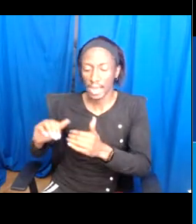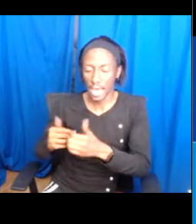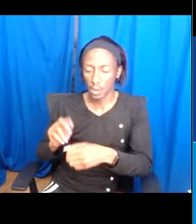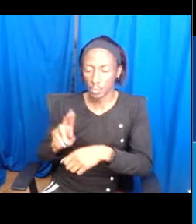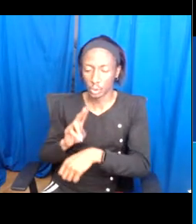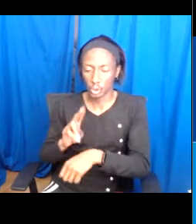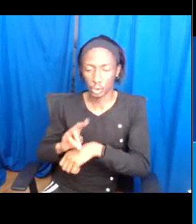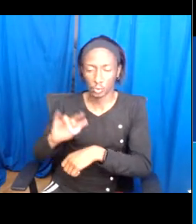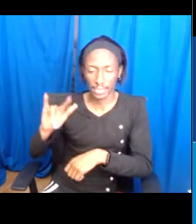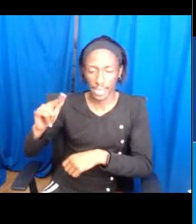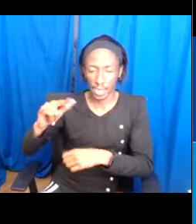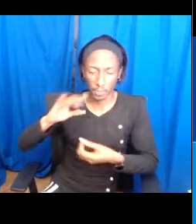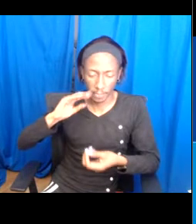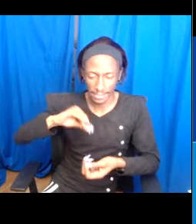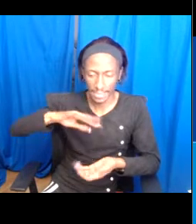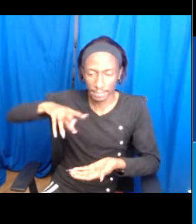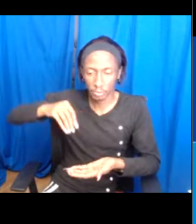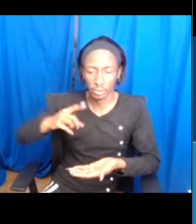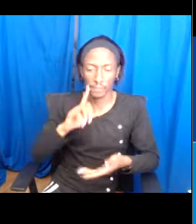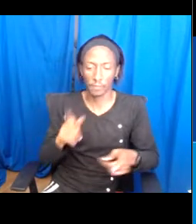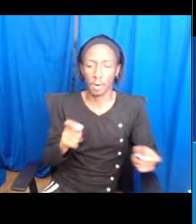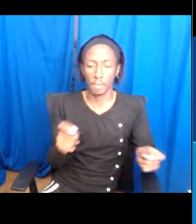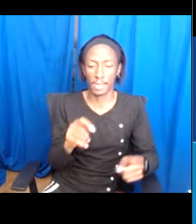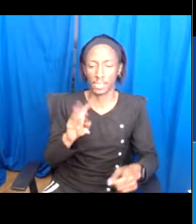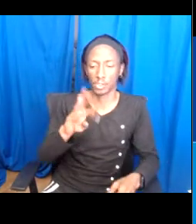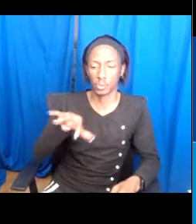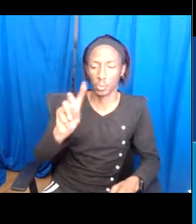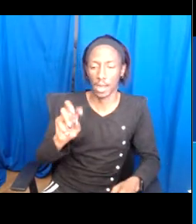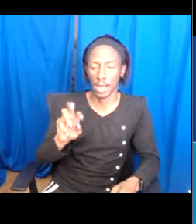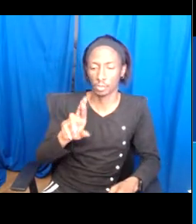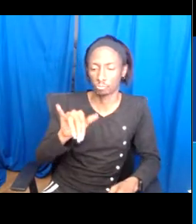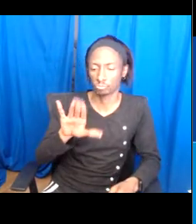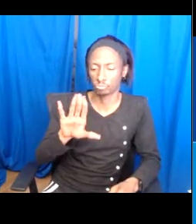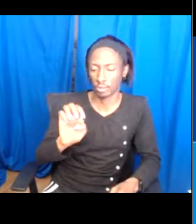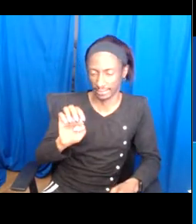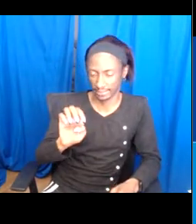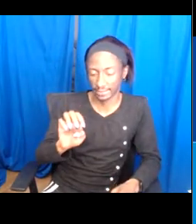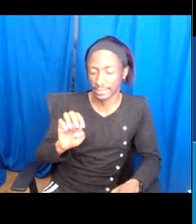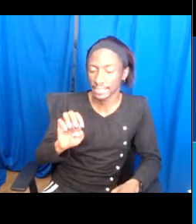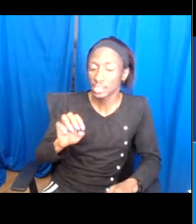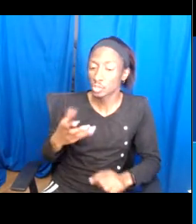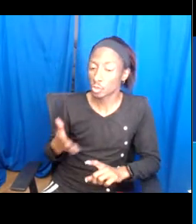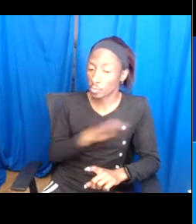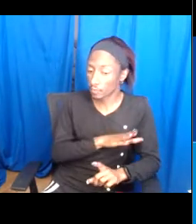So really exciting. Before I turn it over to him. We recognize that Brandon is coming to us